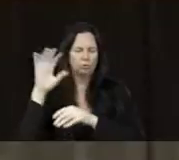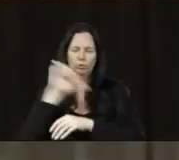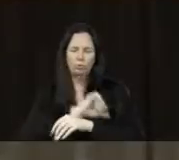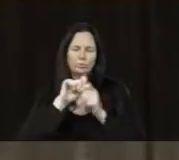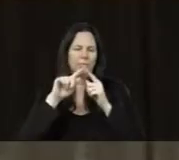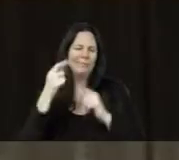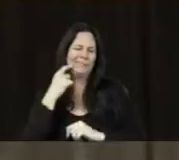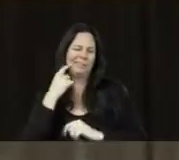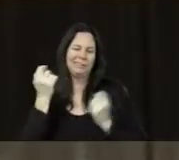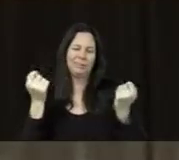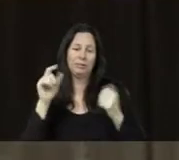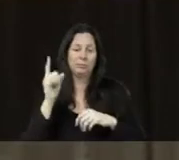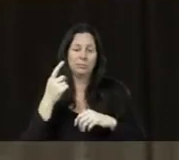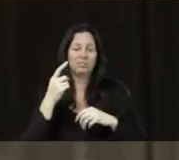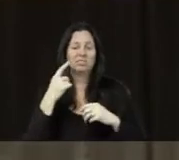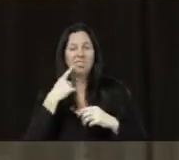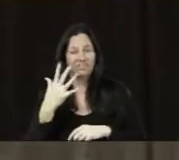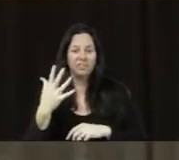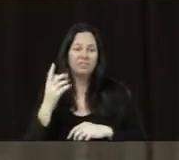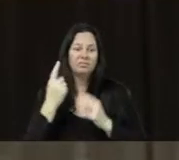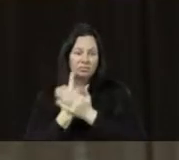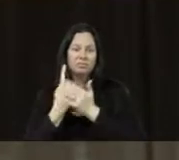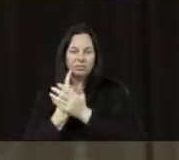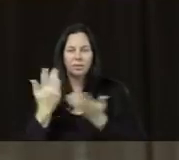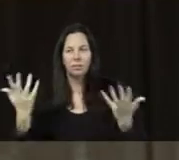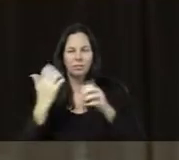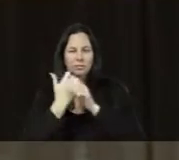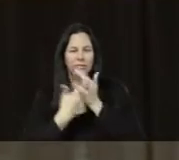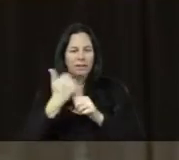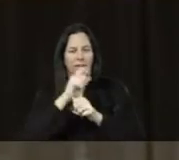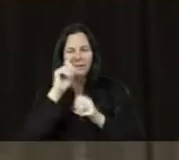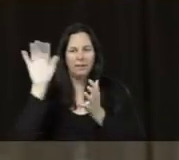I use wheelchair-accessible taxis between 6 and 16 times a week.